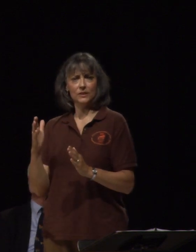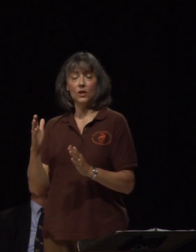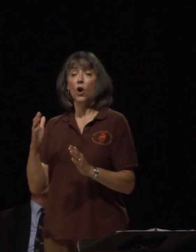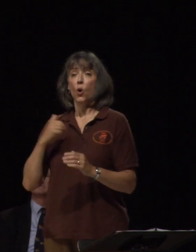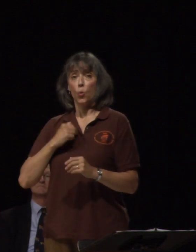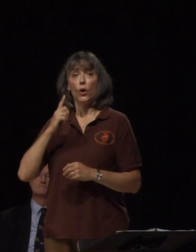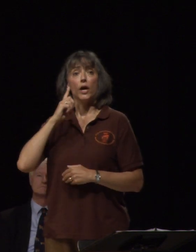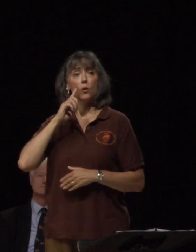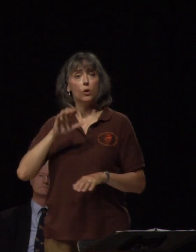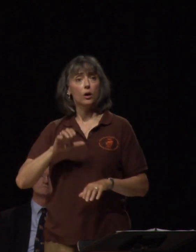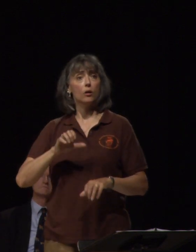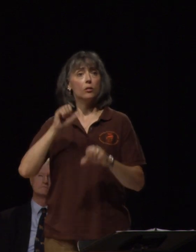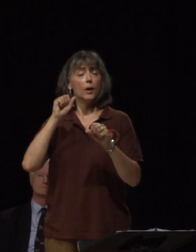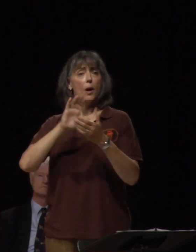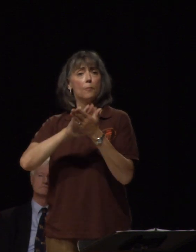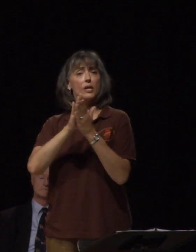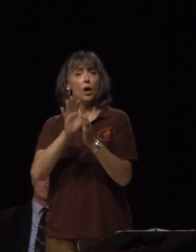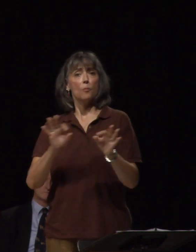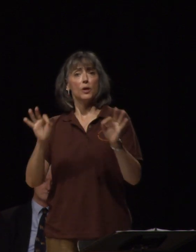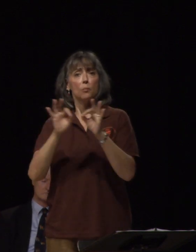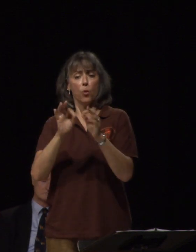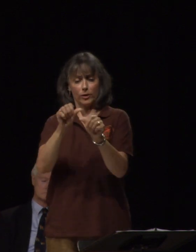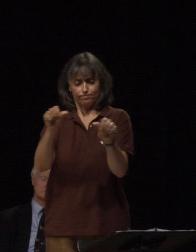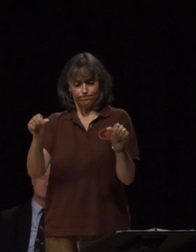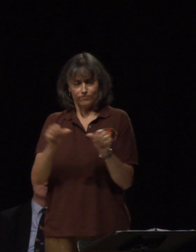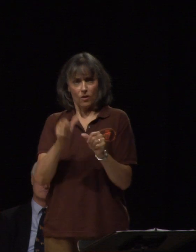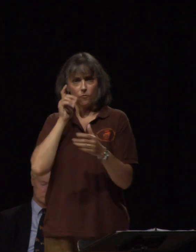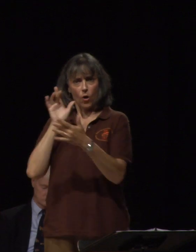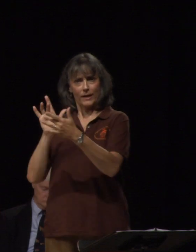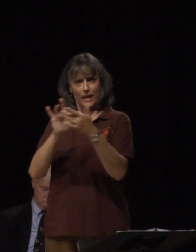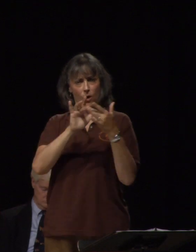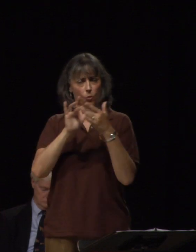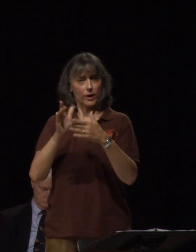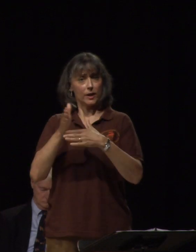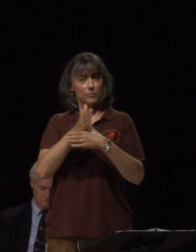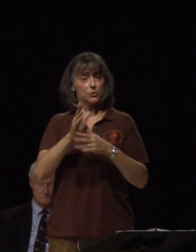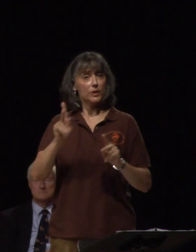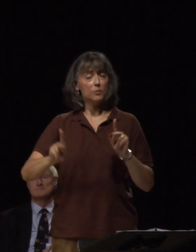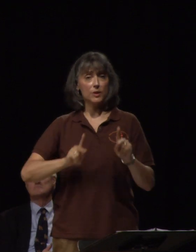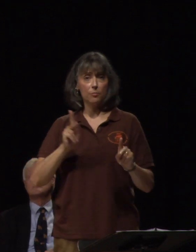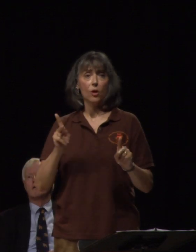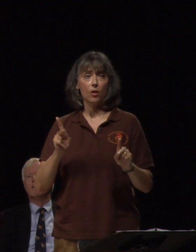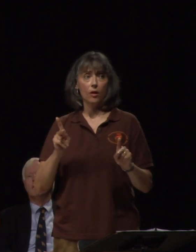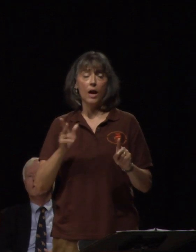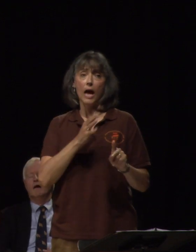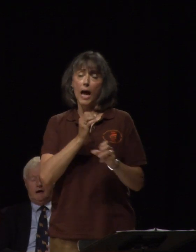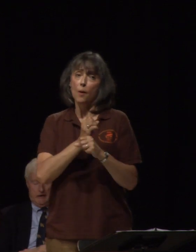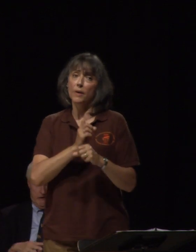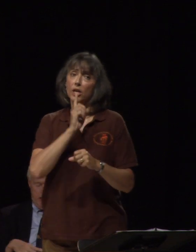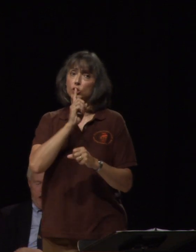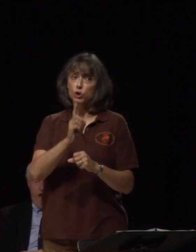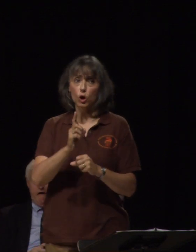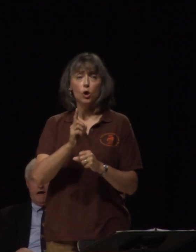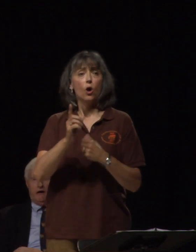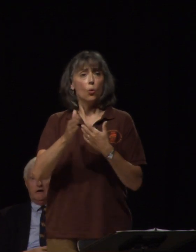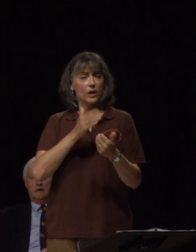THAT EVERYONE'S PERSPECTIVE IS CONSIDERED, RELAYED, AND RESPONDED TO APPROPRIATELY.